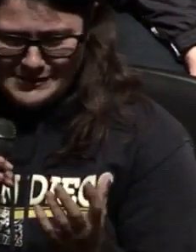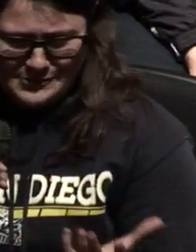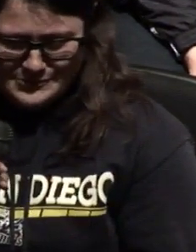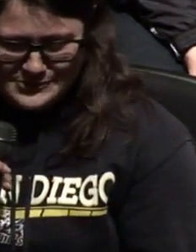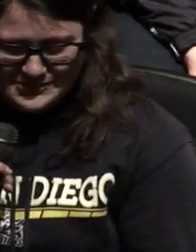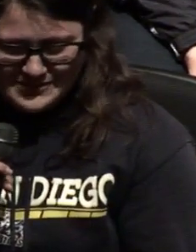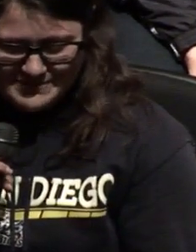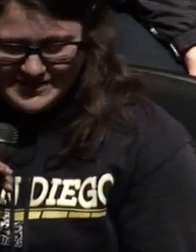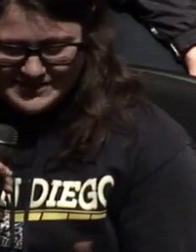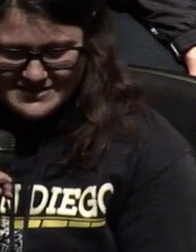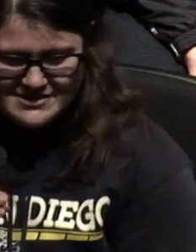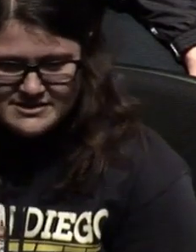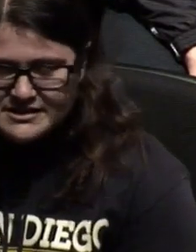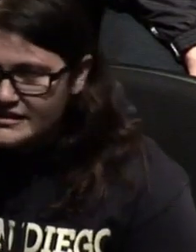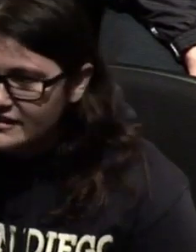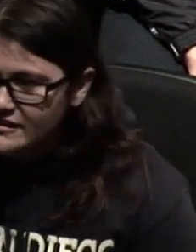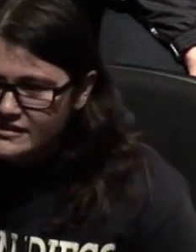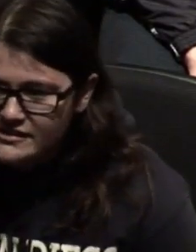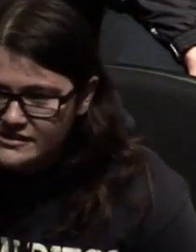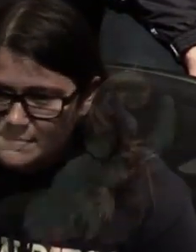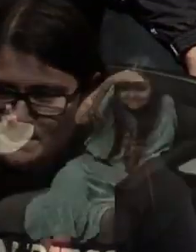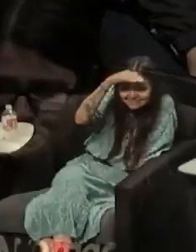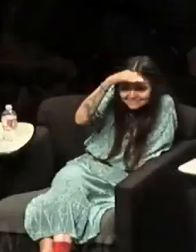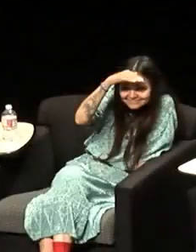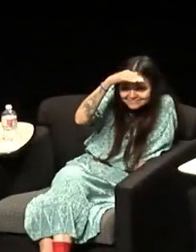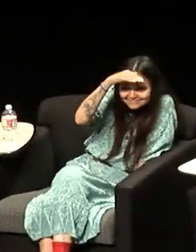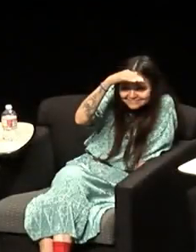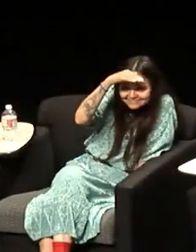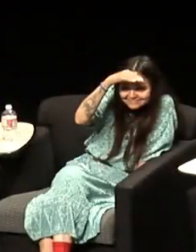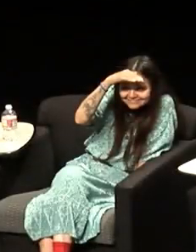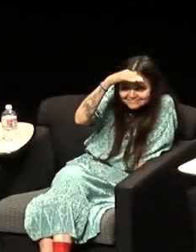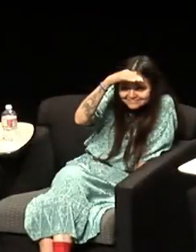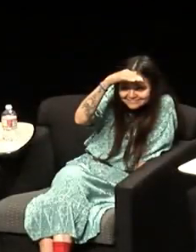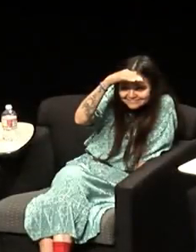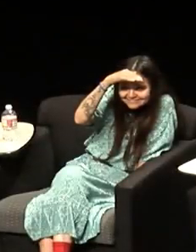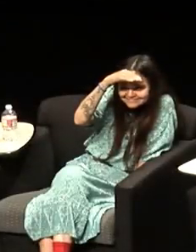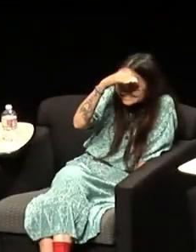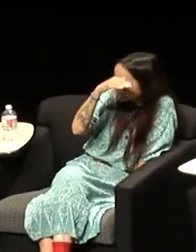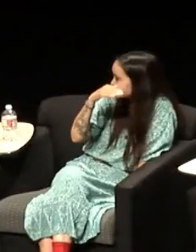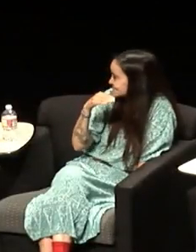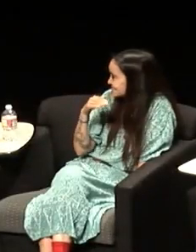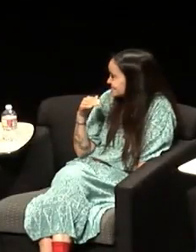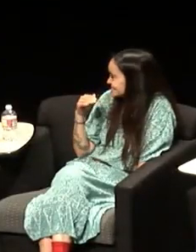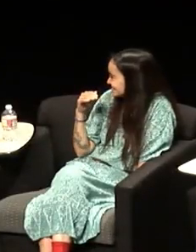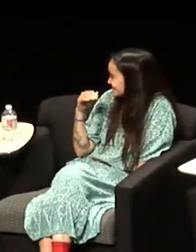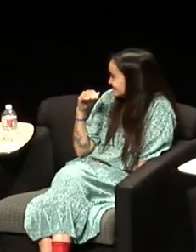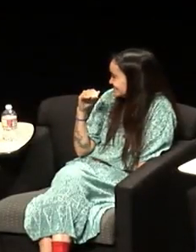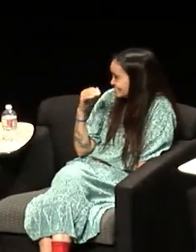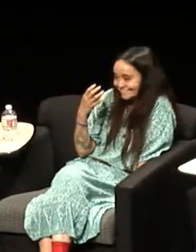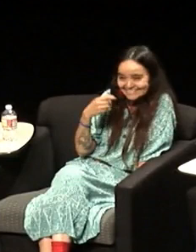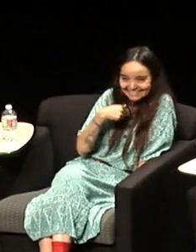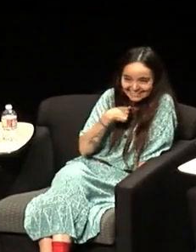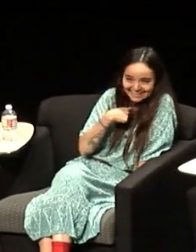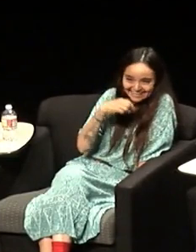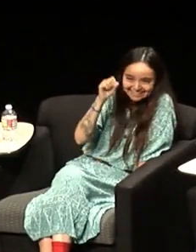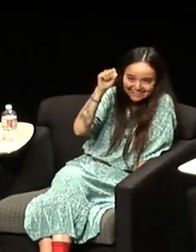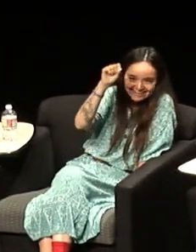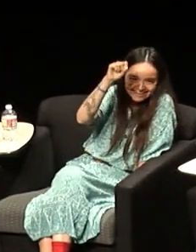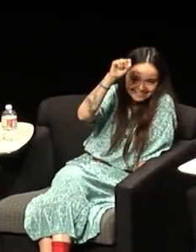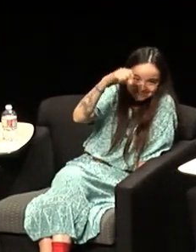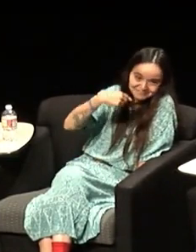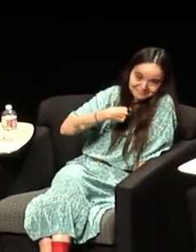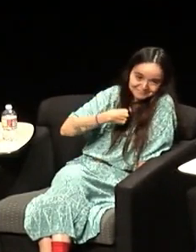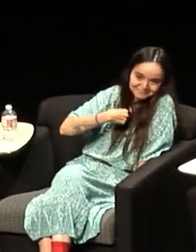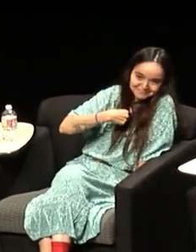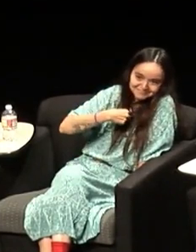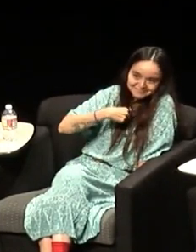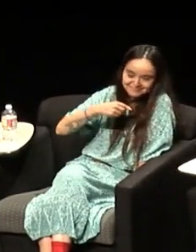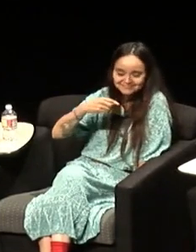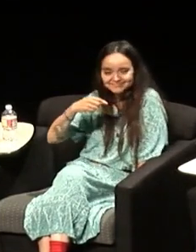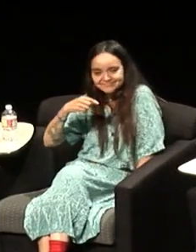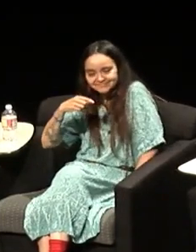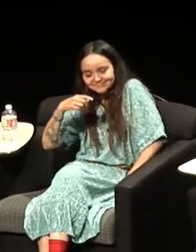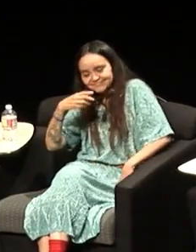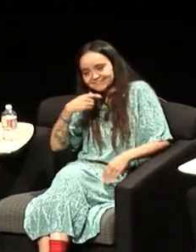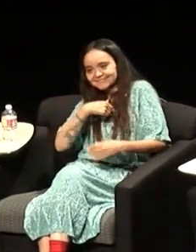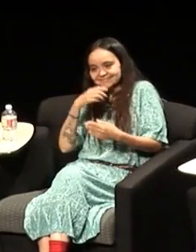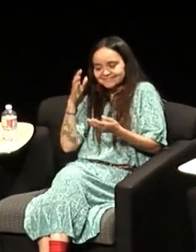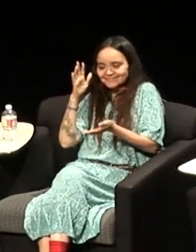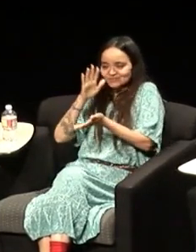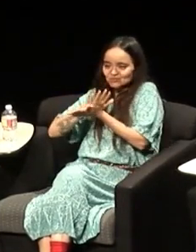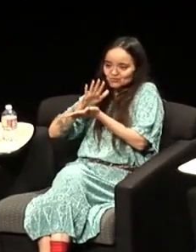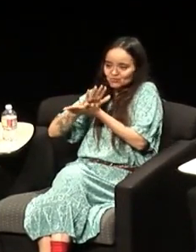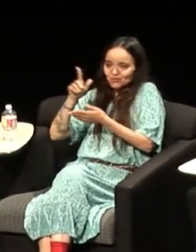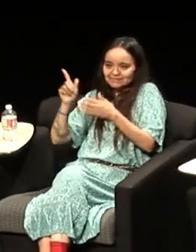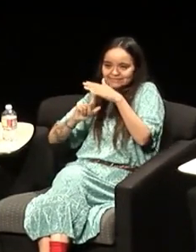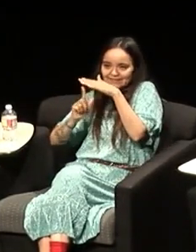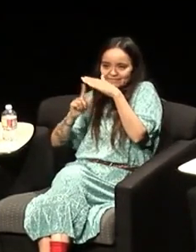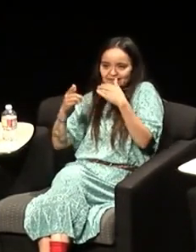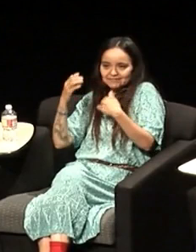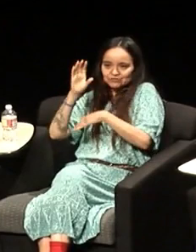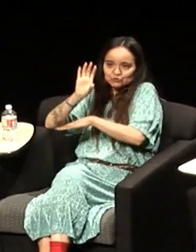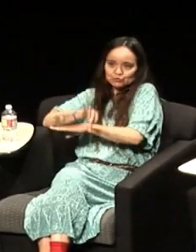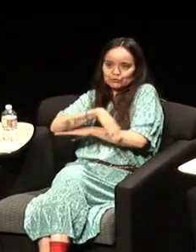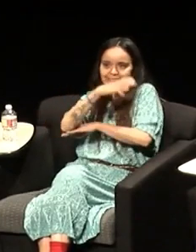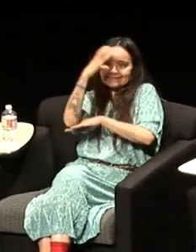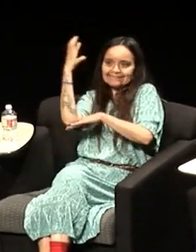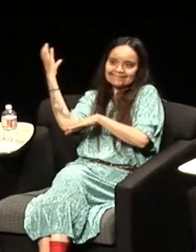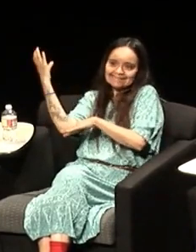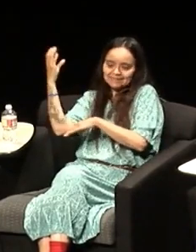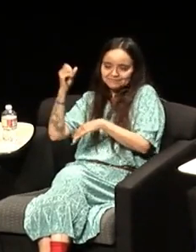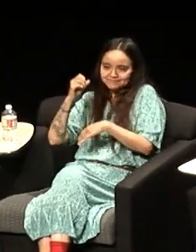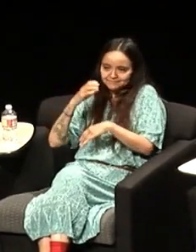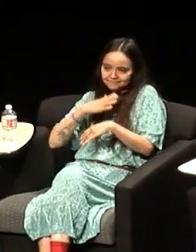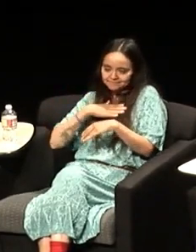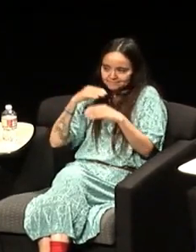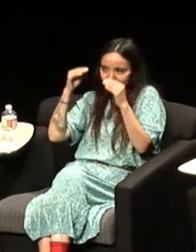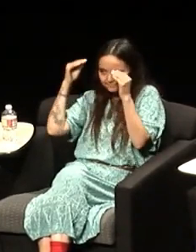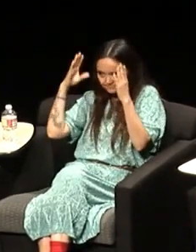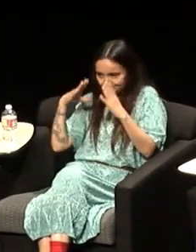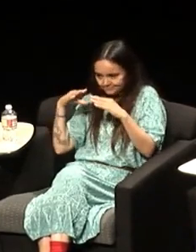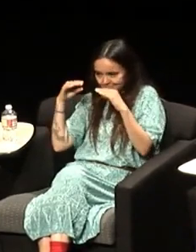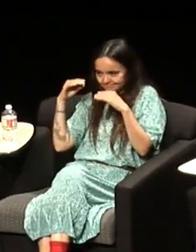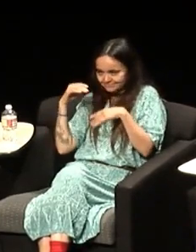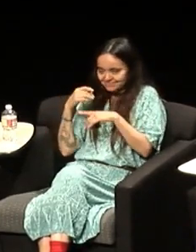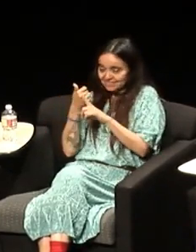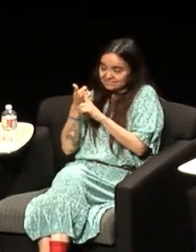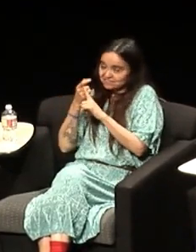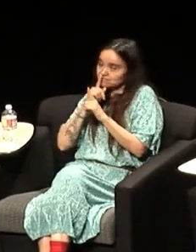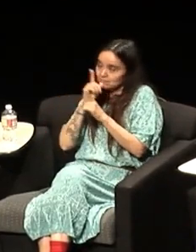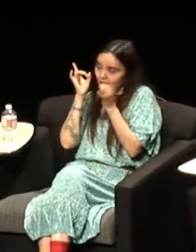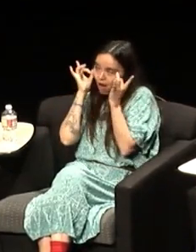culture or something. [Claudia:] I did at Lafayette school it was Christmas I remember my